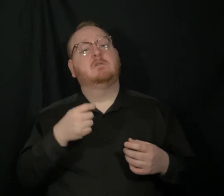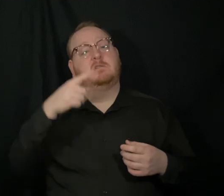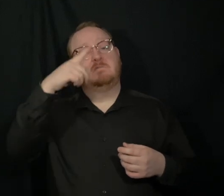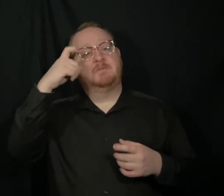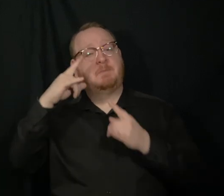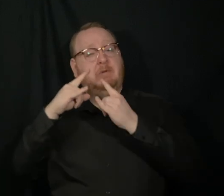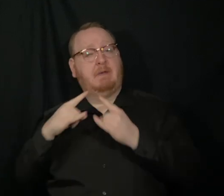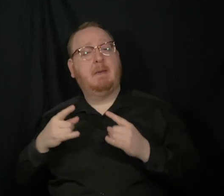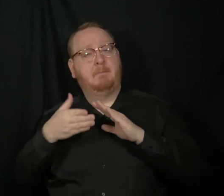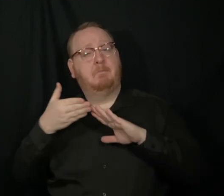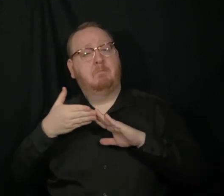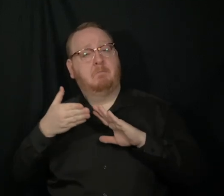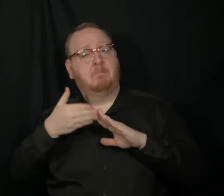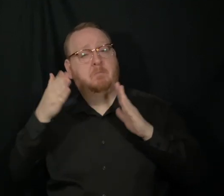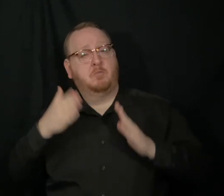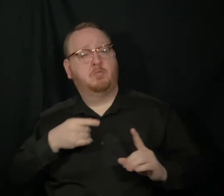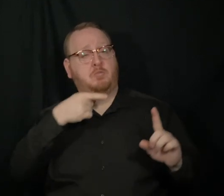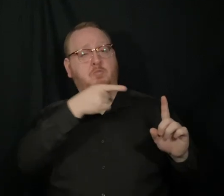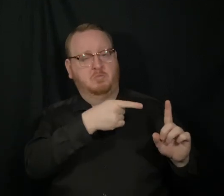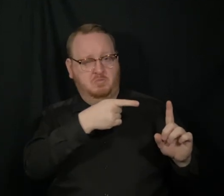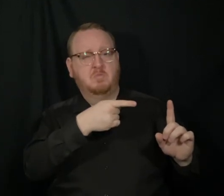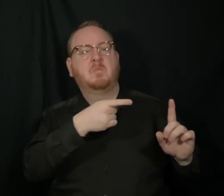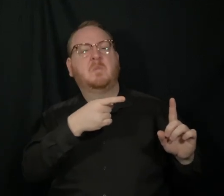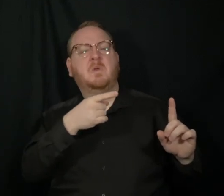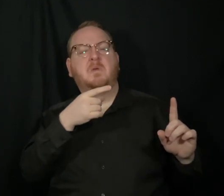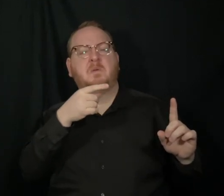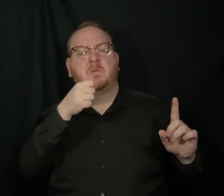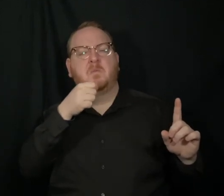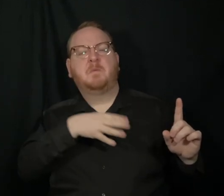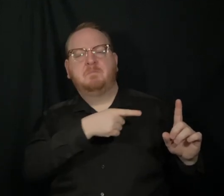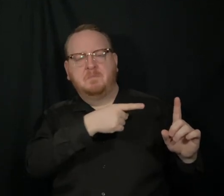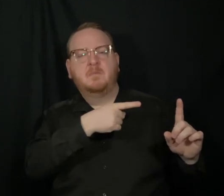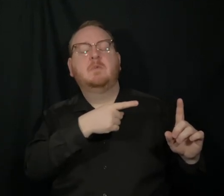summer camp program that she went to, actually was a parent